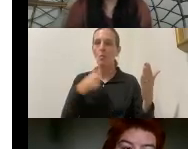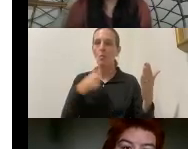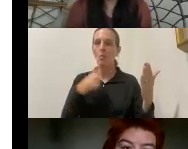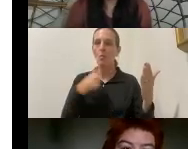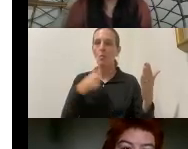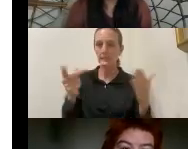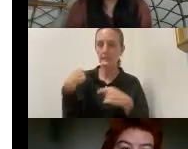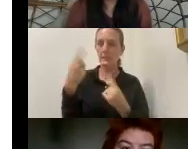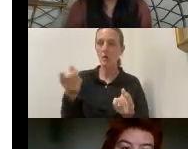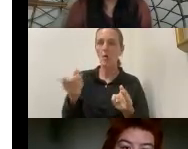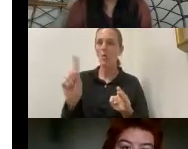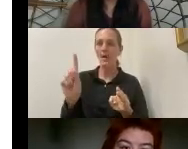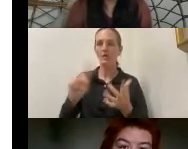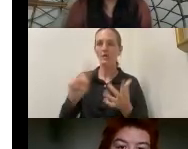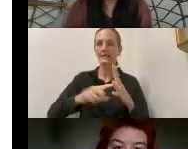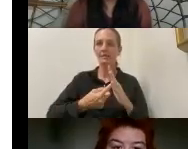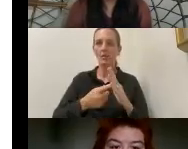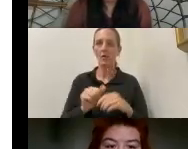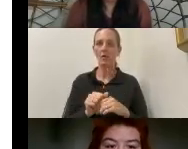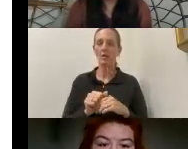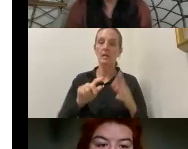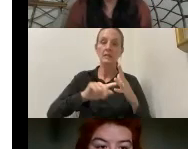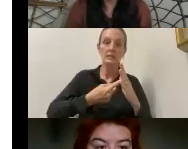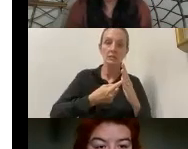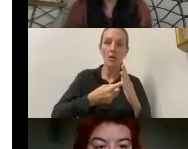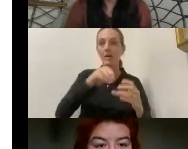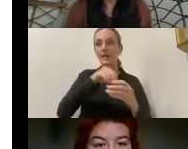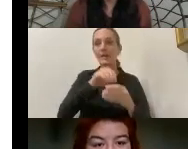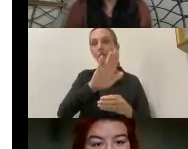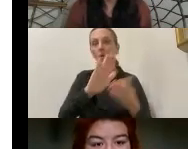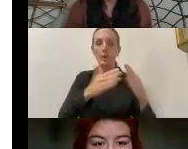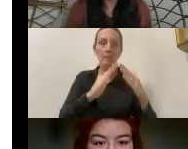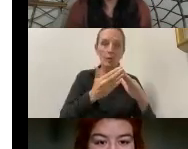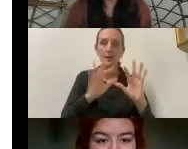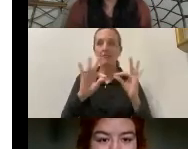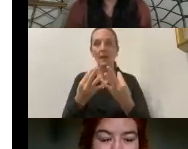So where does recovery begin? Does it begin within your community, your family, or within yourself?